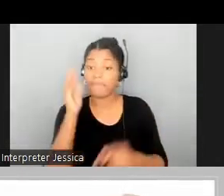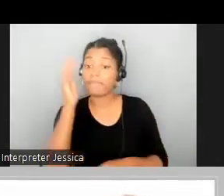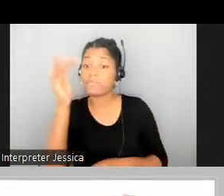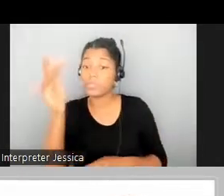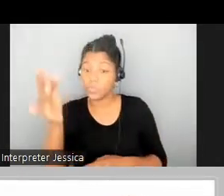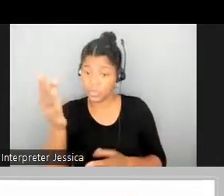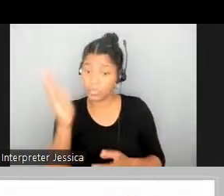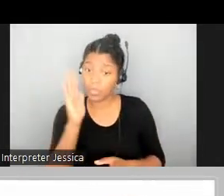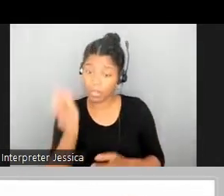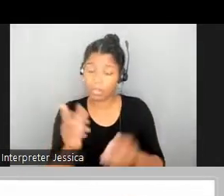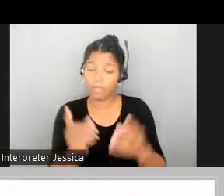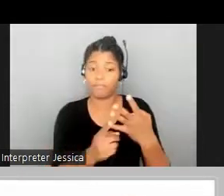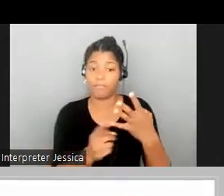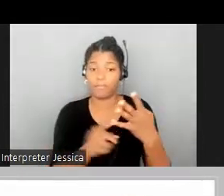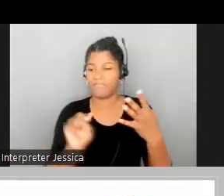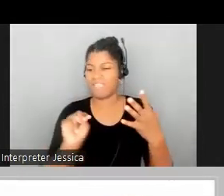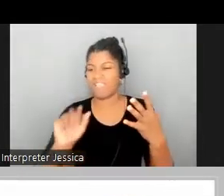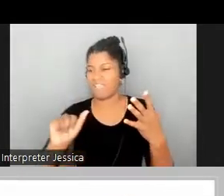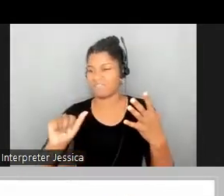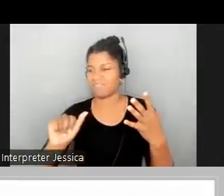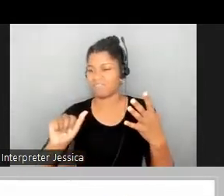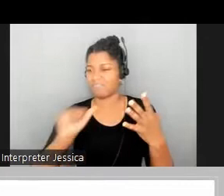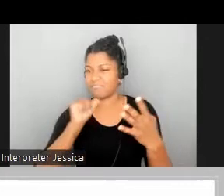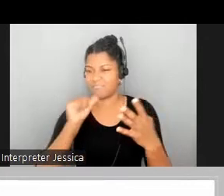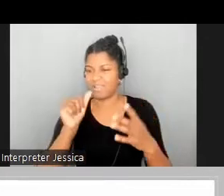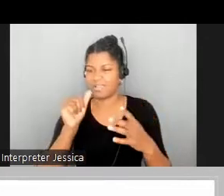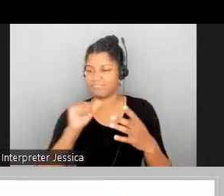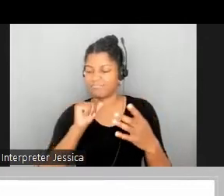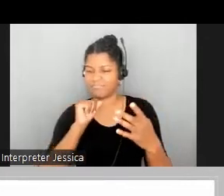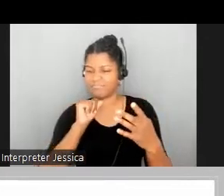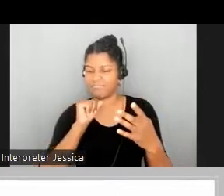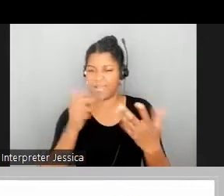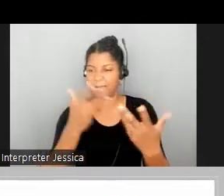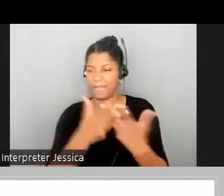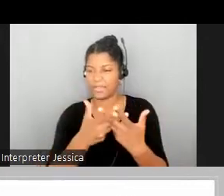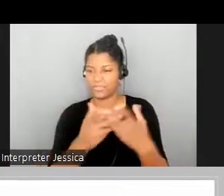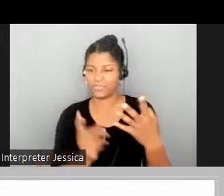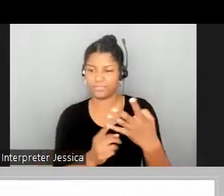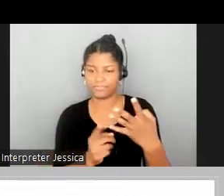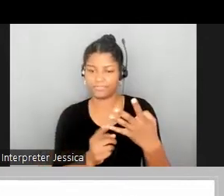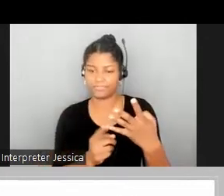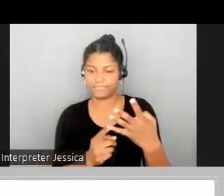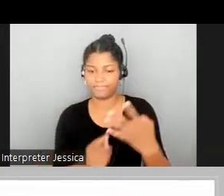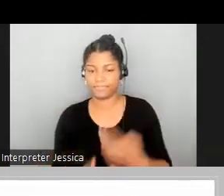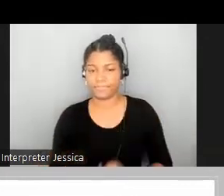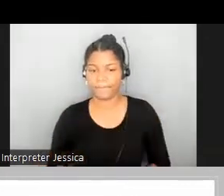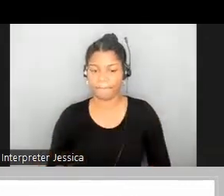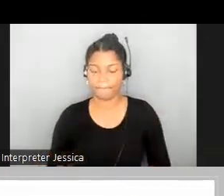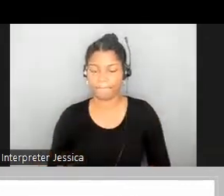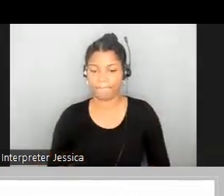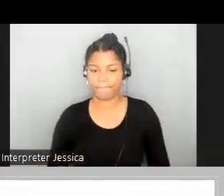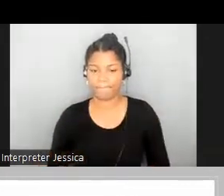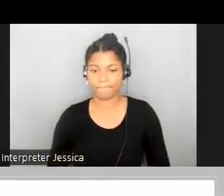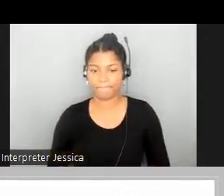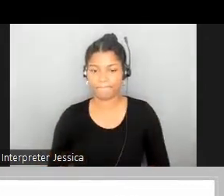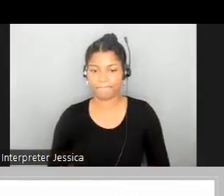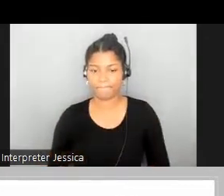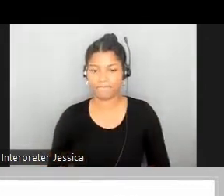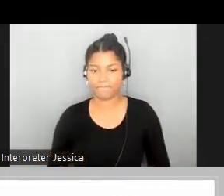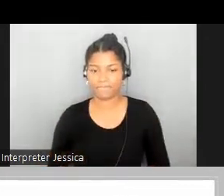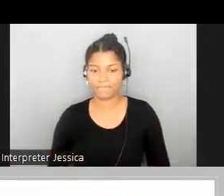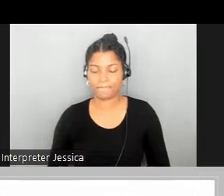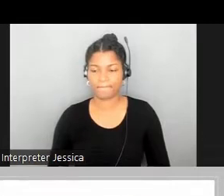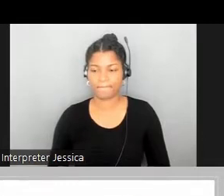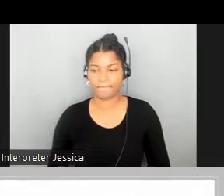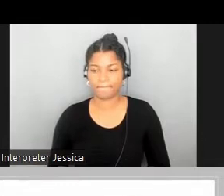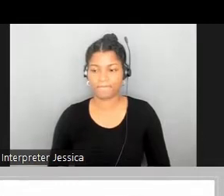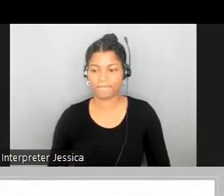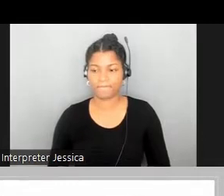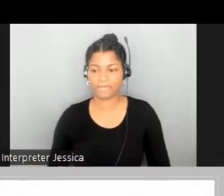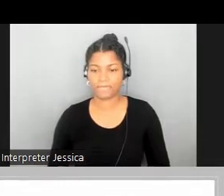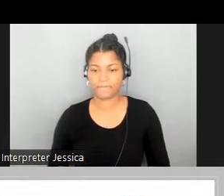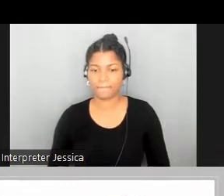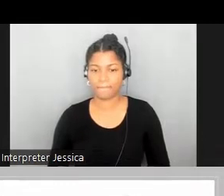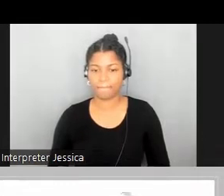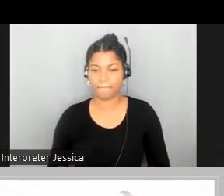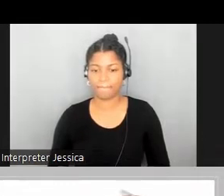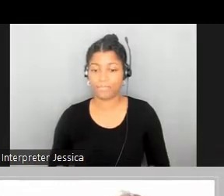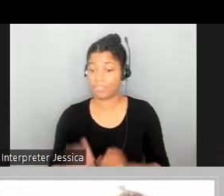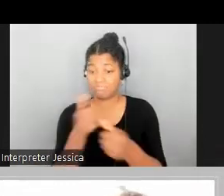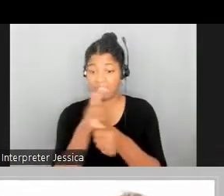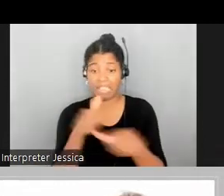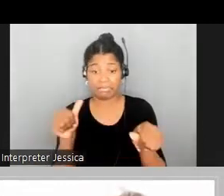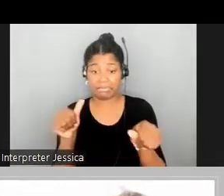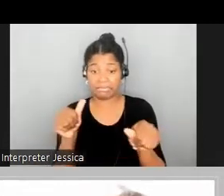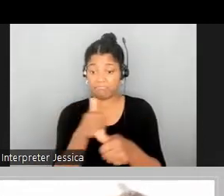The poll is for anybody who is helping people